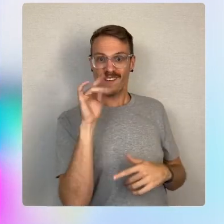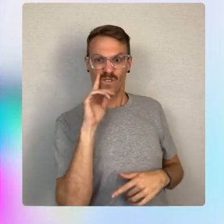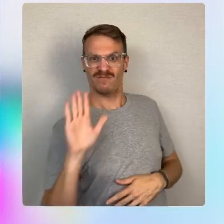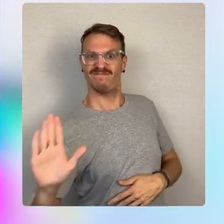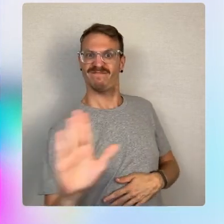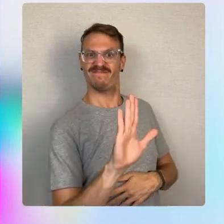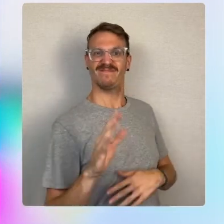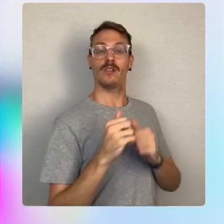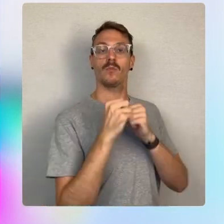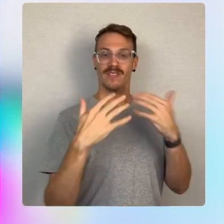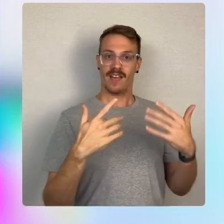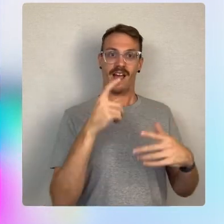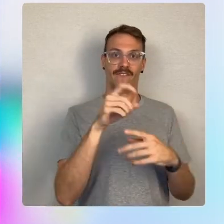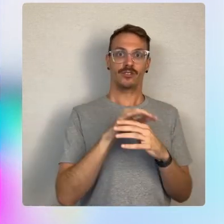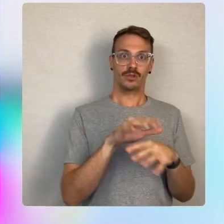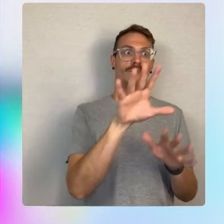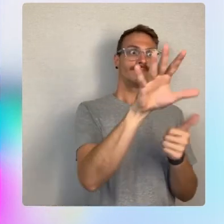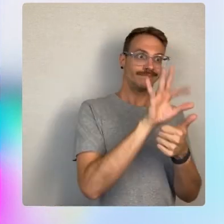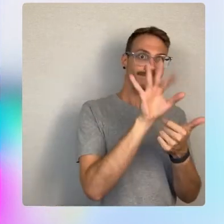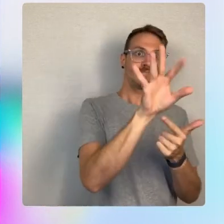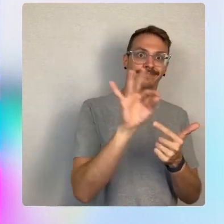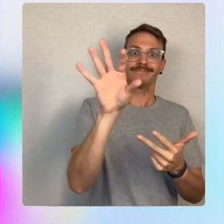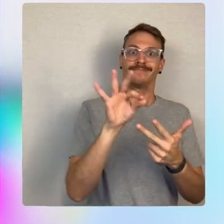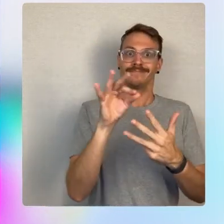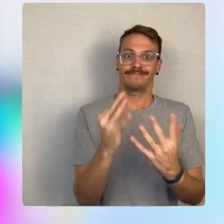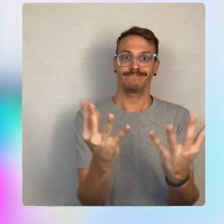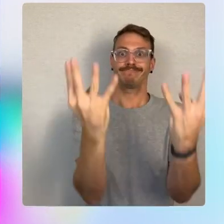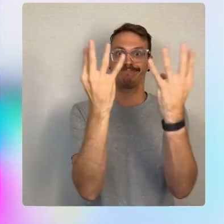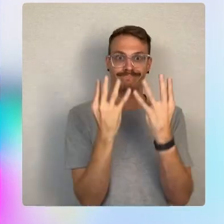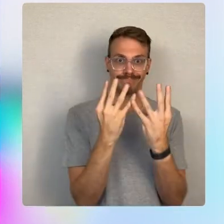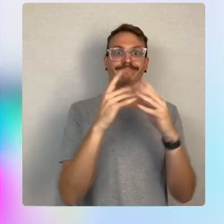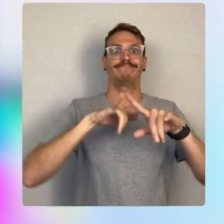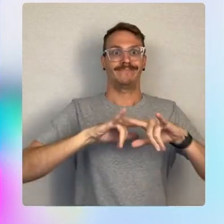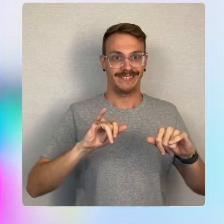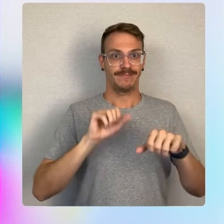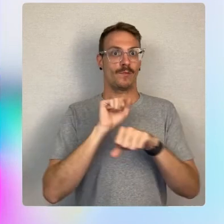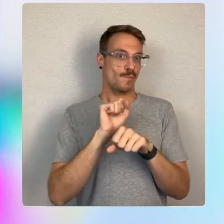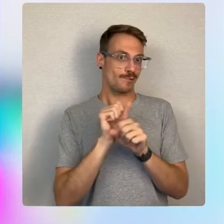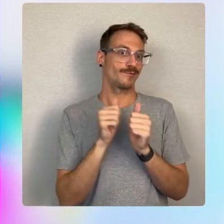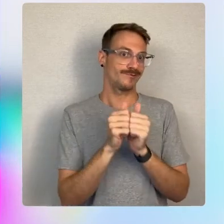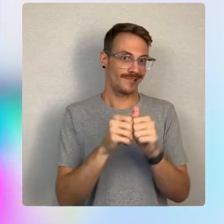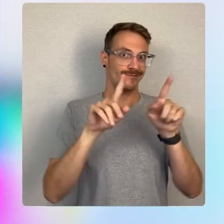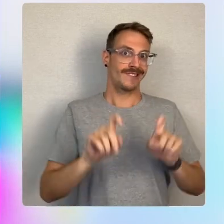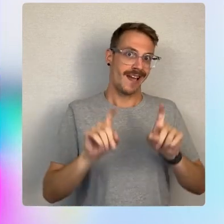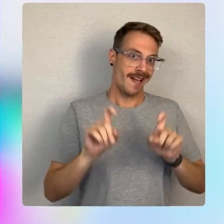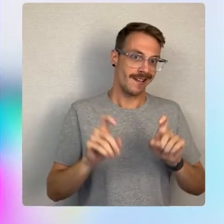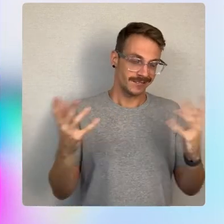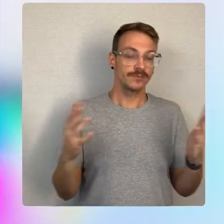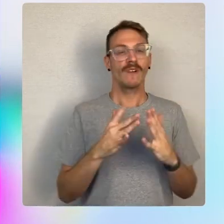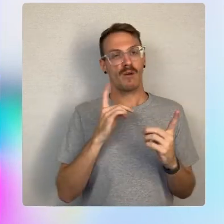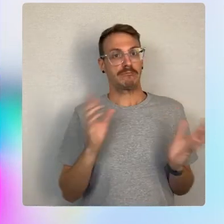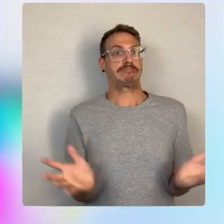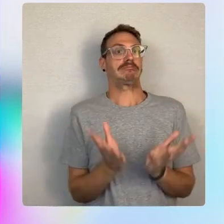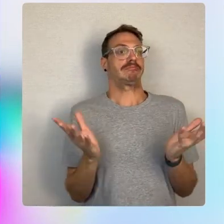without having to find multiple people to test with. So I would definitely encourage developers